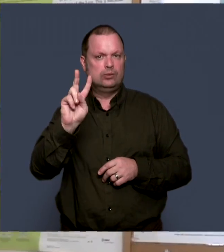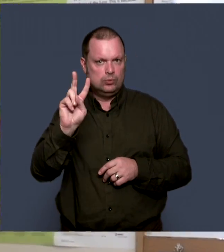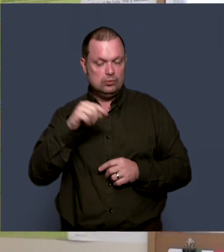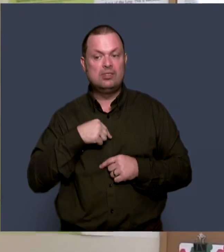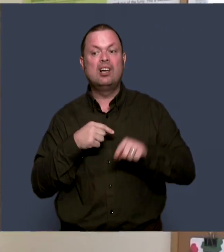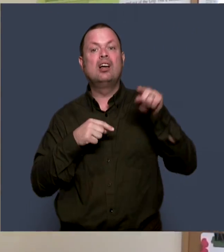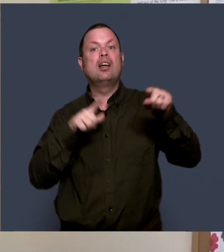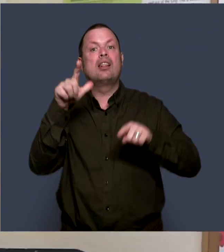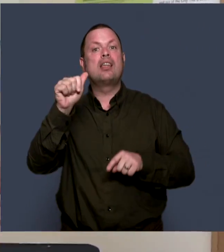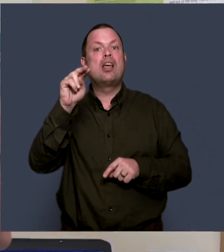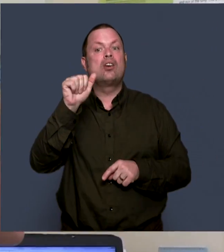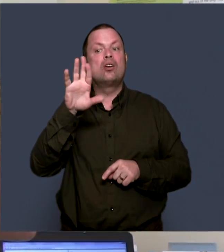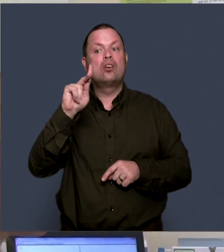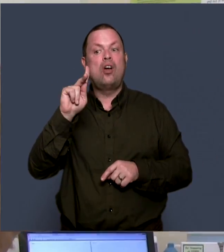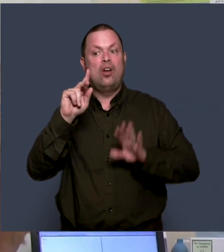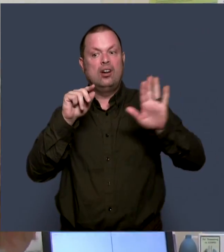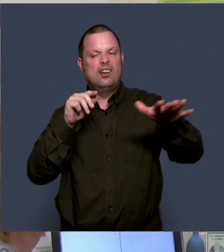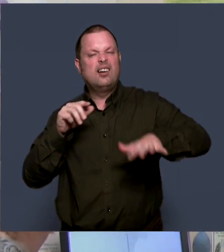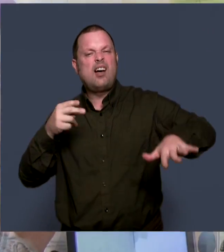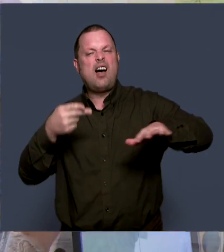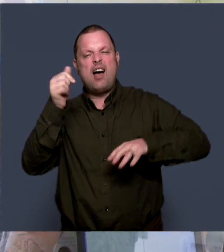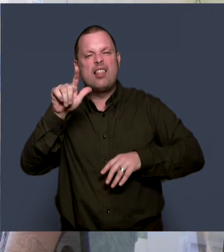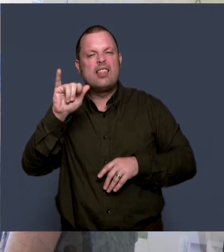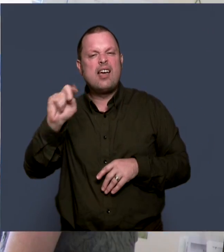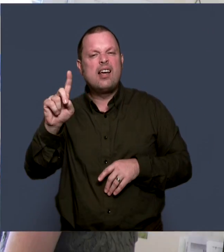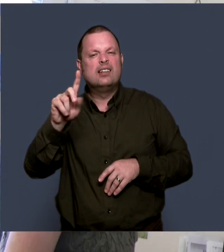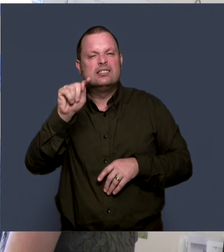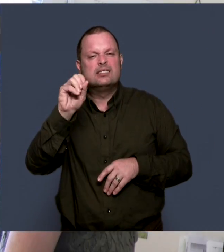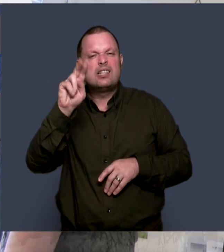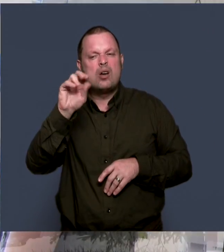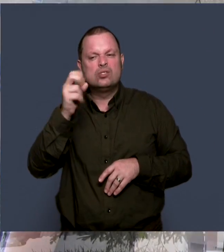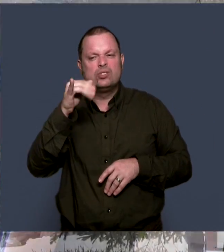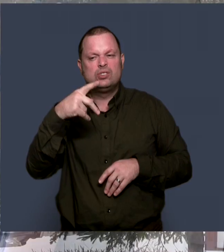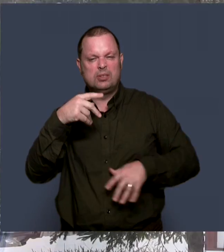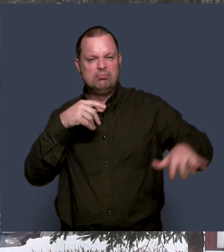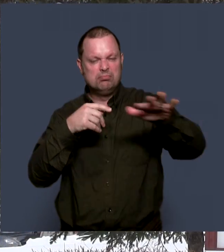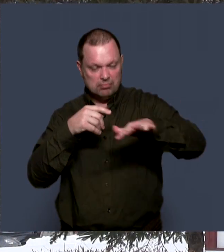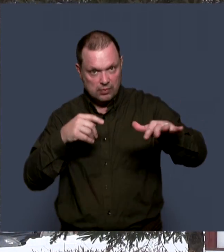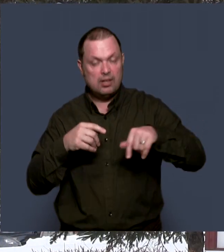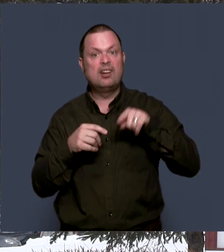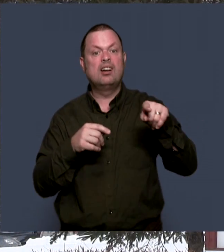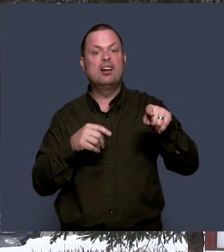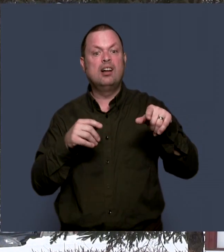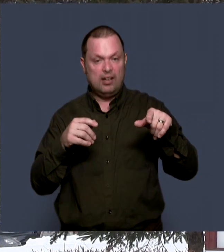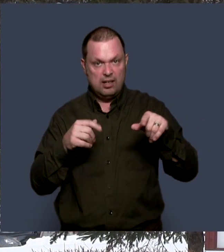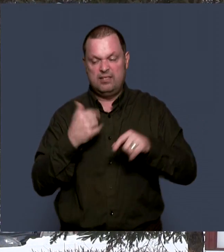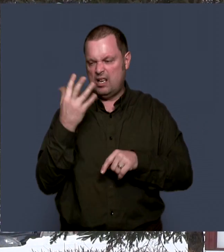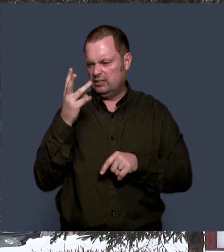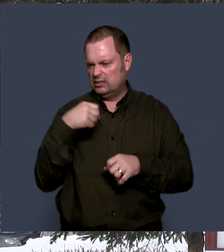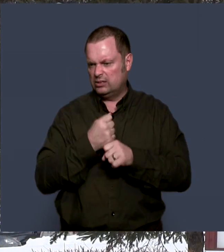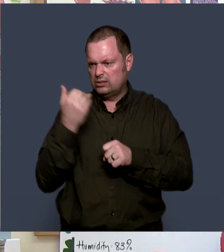I didn’t know what the problem was, so when I came to the Lanark Health Centre that's when I learned I had COPD.